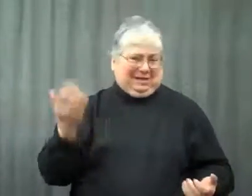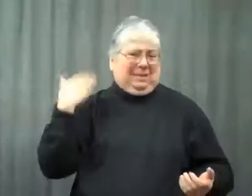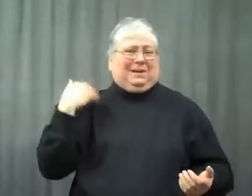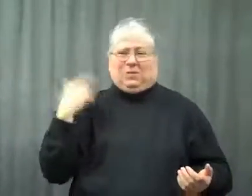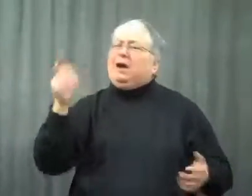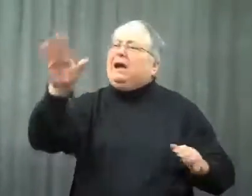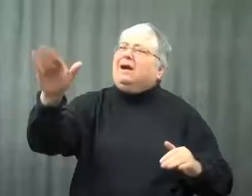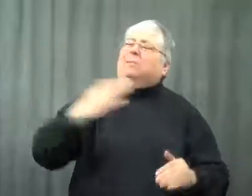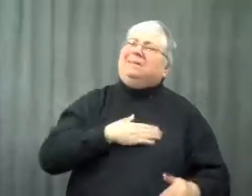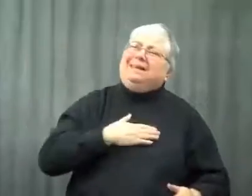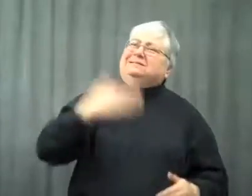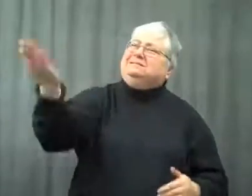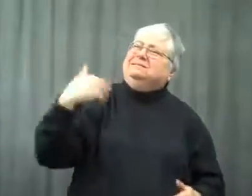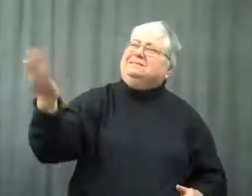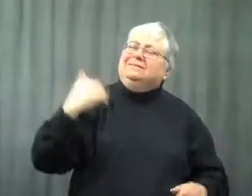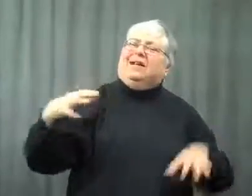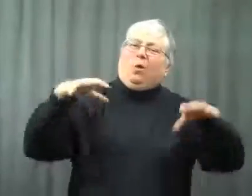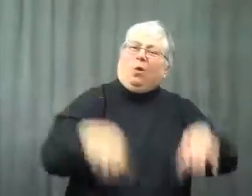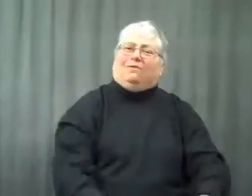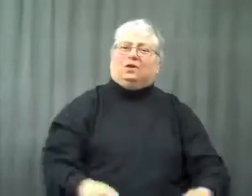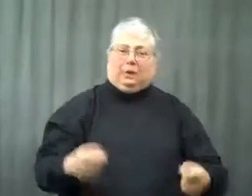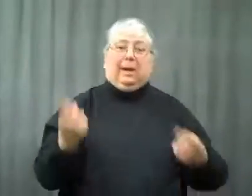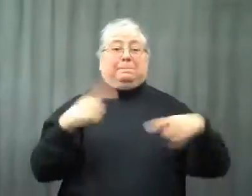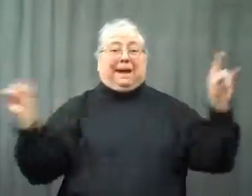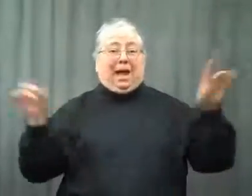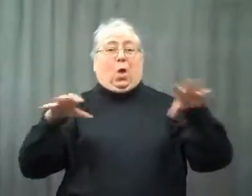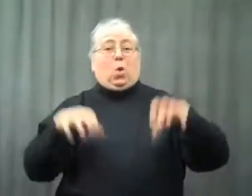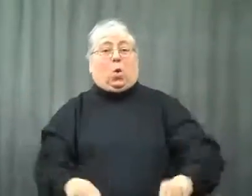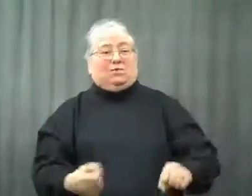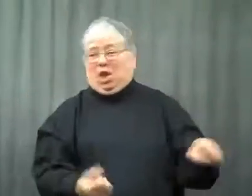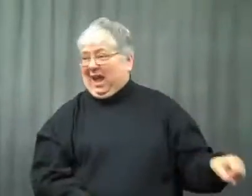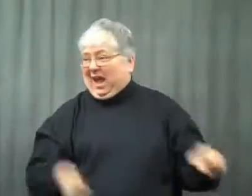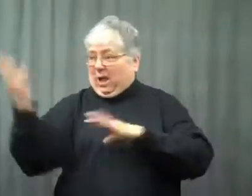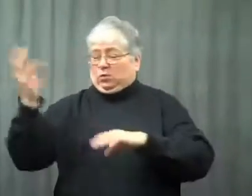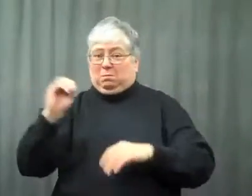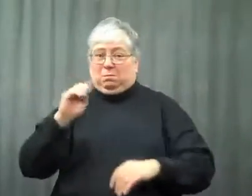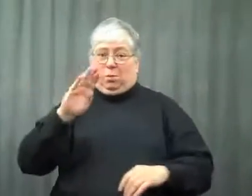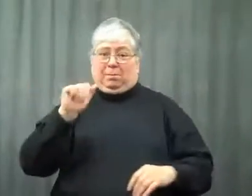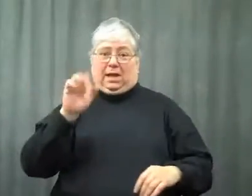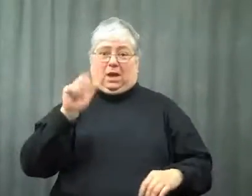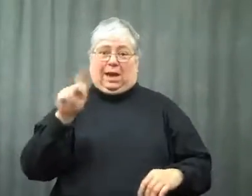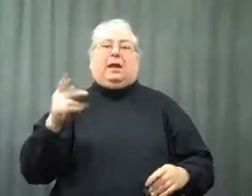The military had been begged to take control. Once they did, and Mubarak was removed,